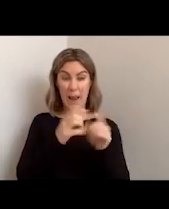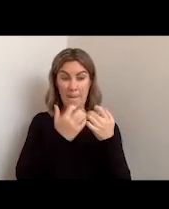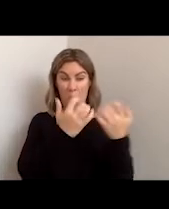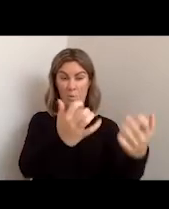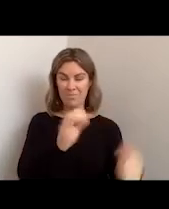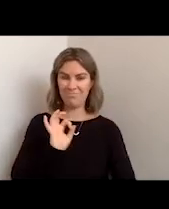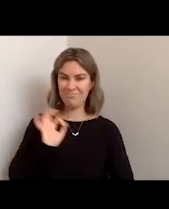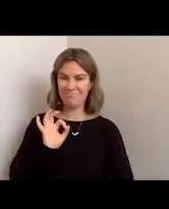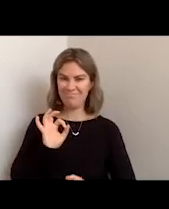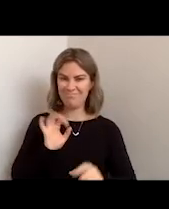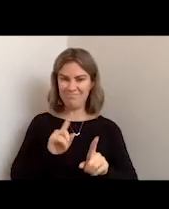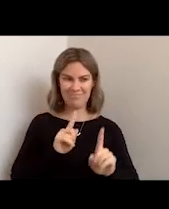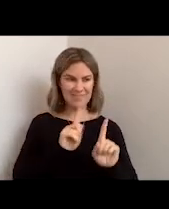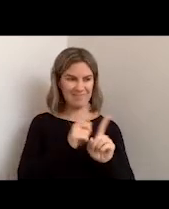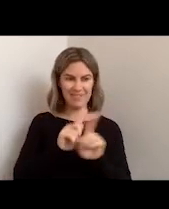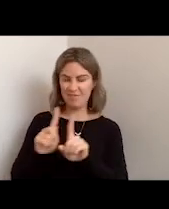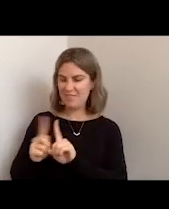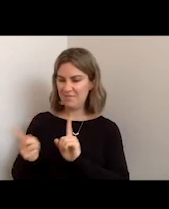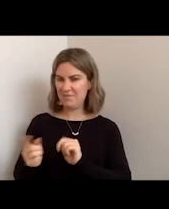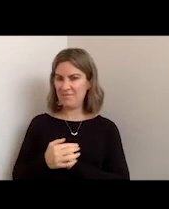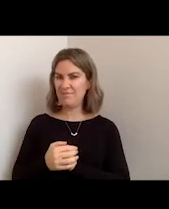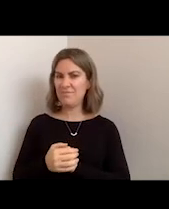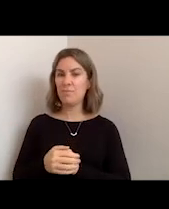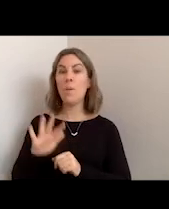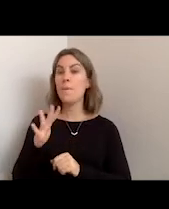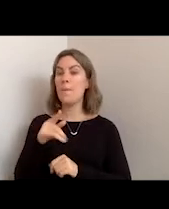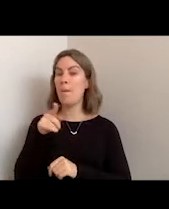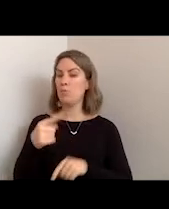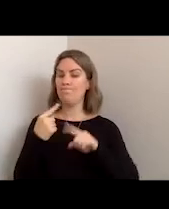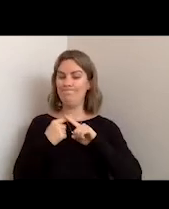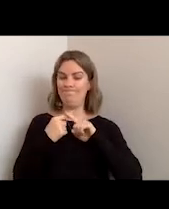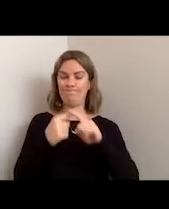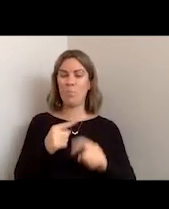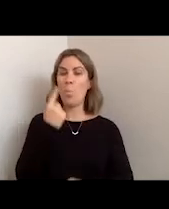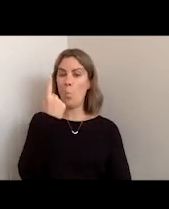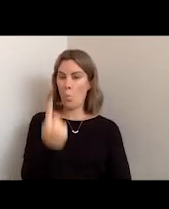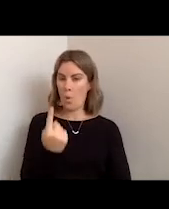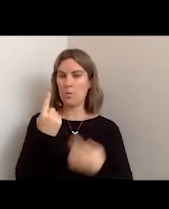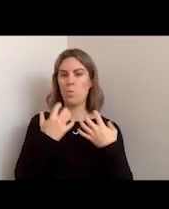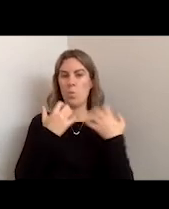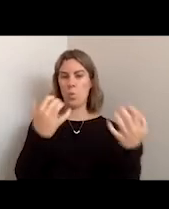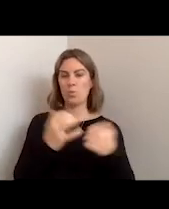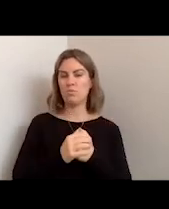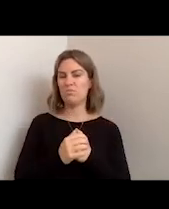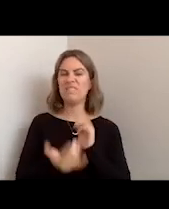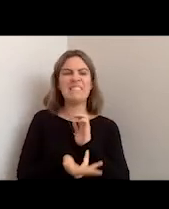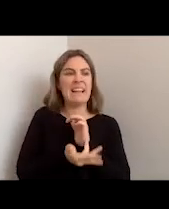So, what you might decide is, "I want one audience. I want the tech audience, but for the cooking stuff I'm going to go find some